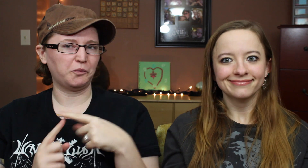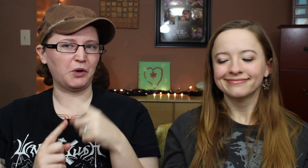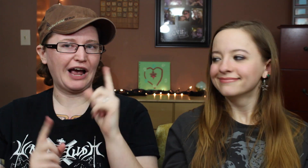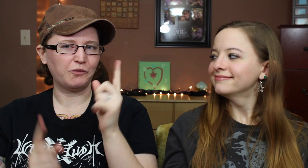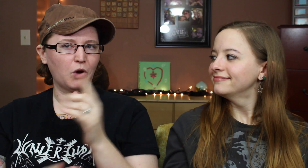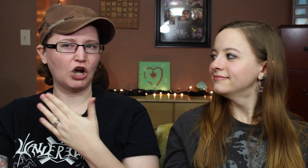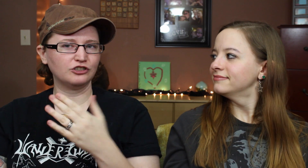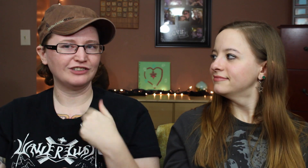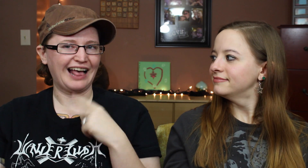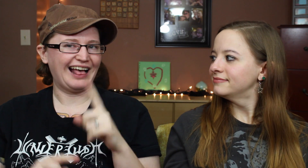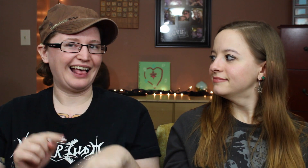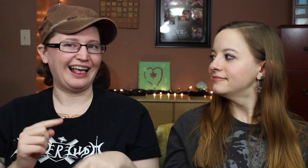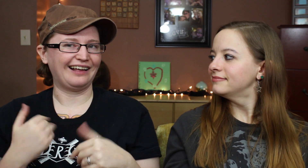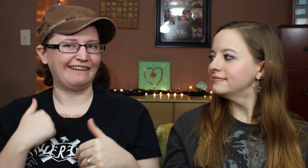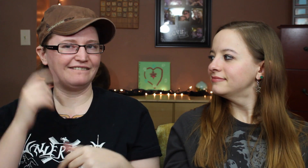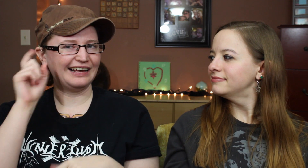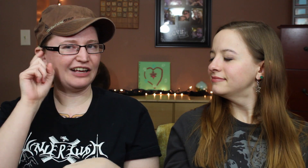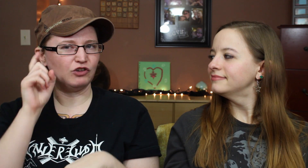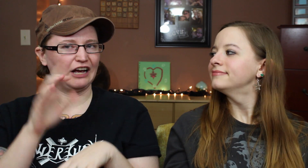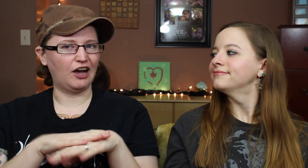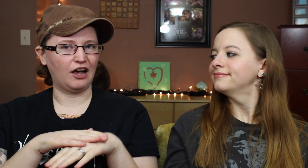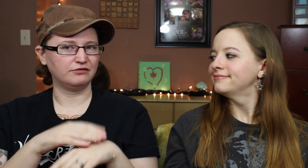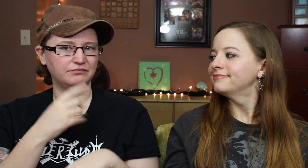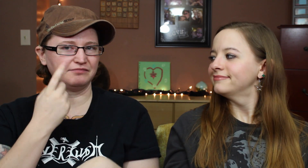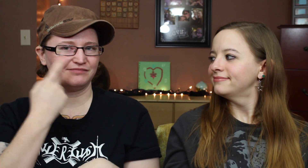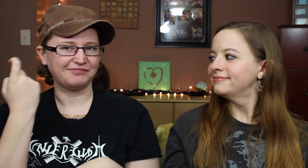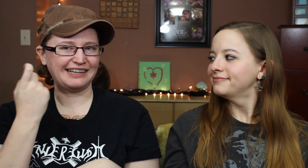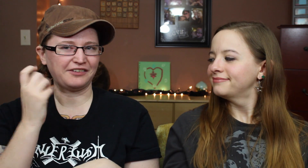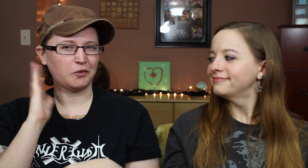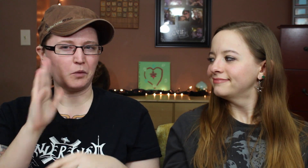in concerts. I go to concerts and I can't have my hearing aids on